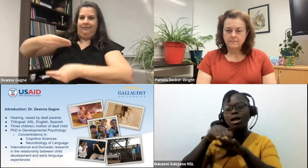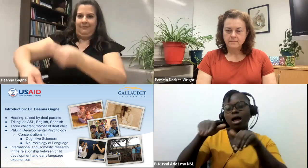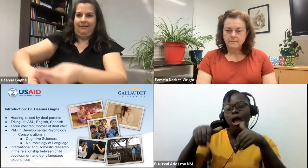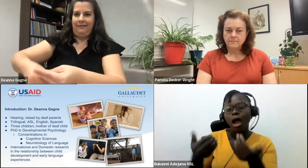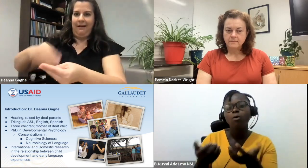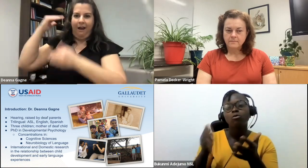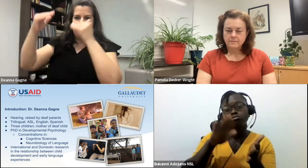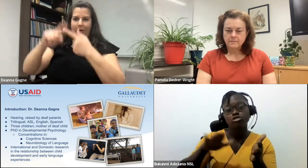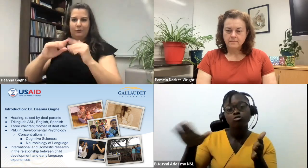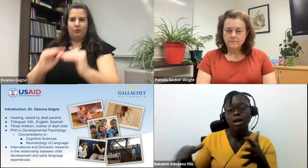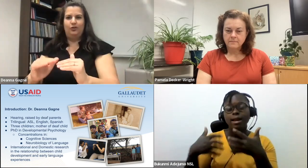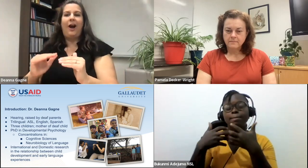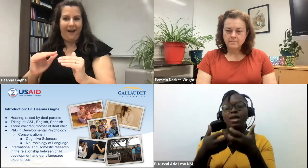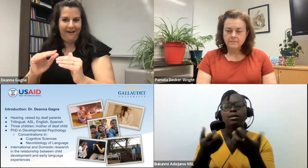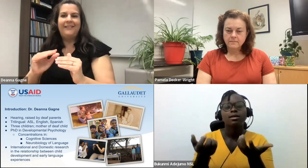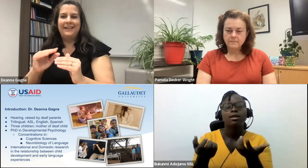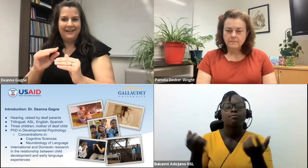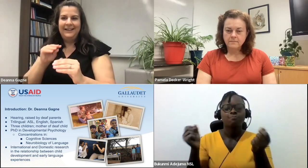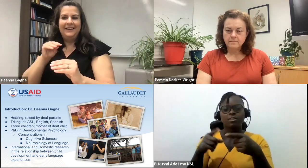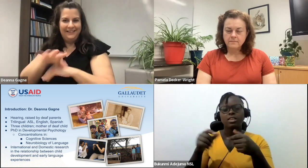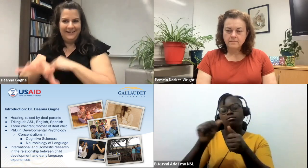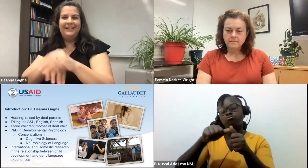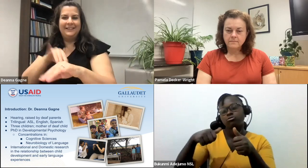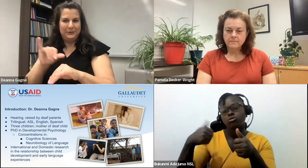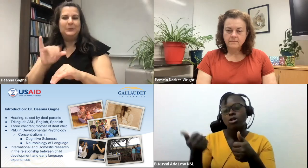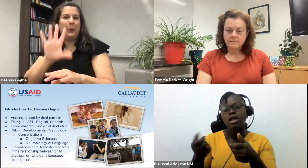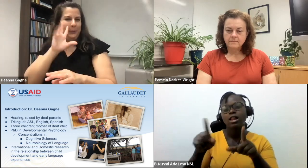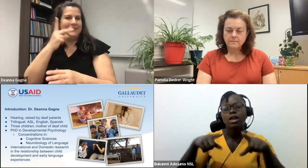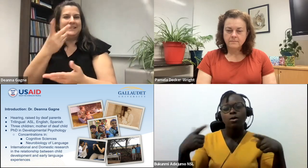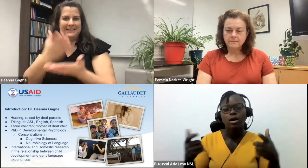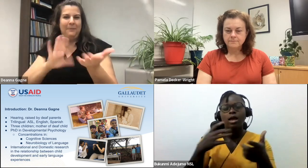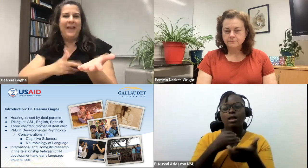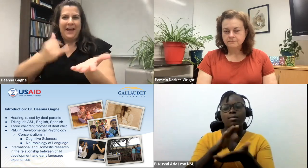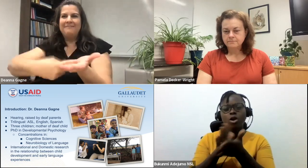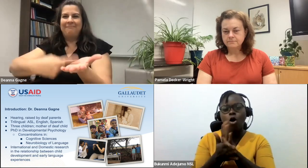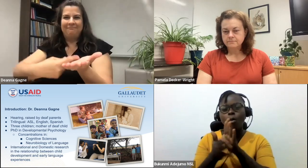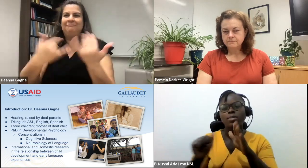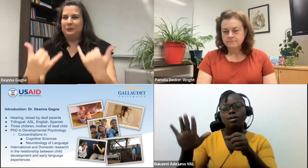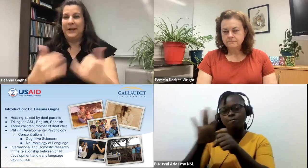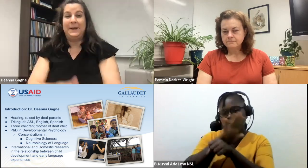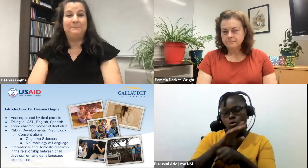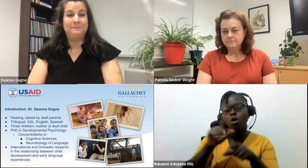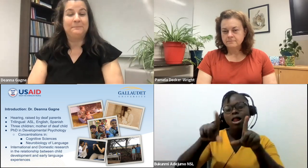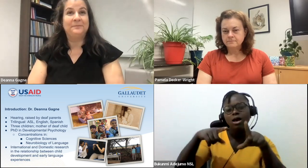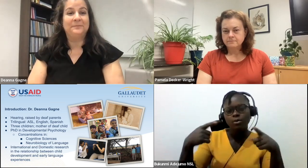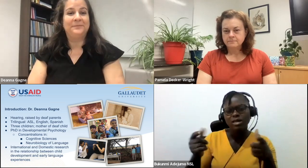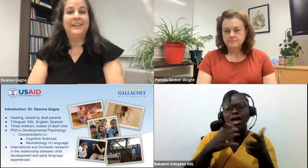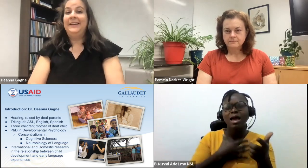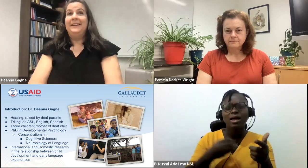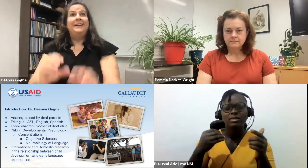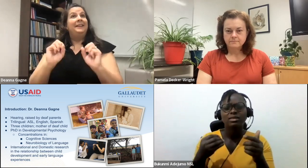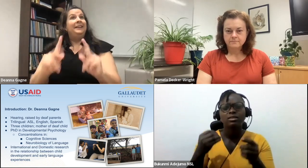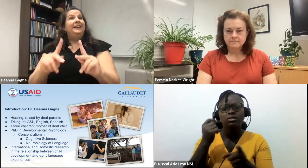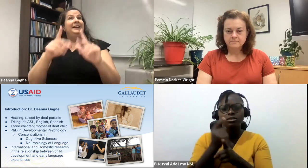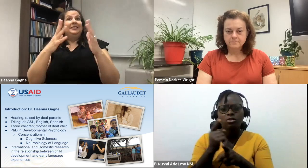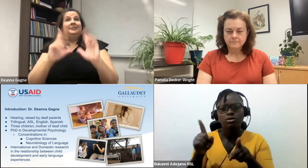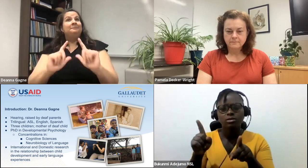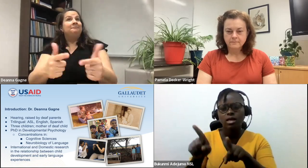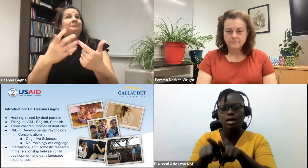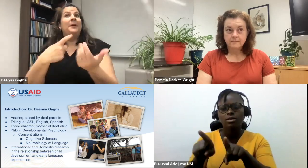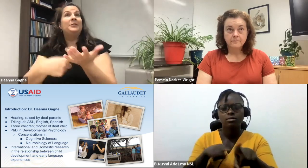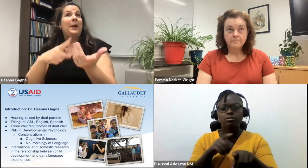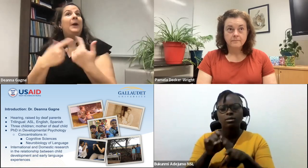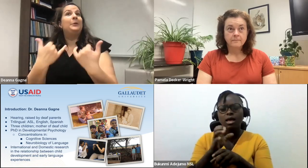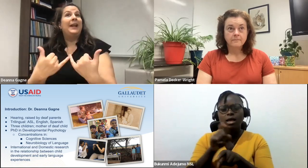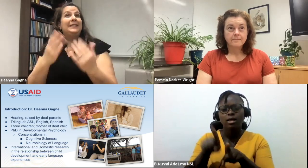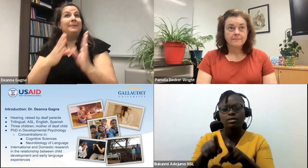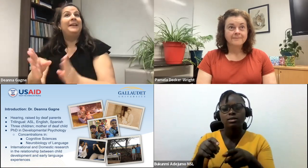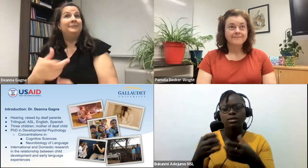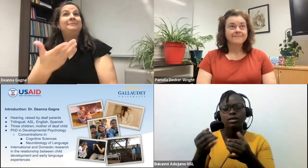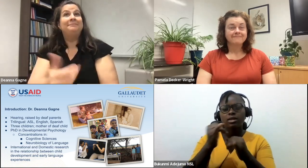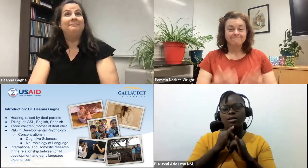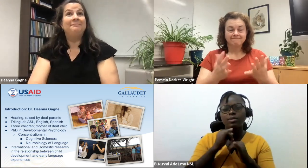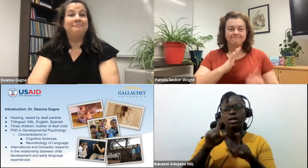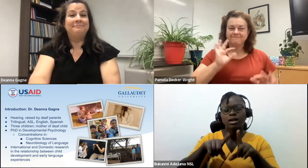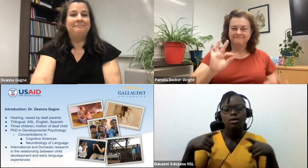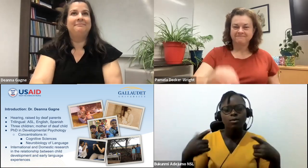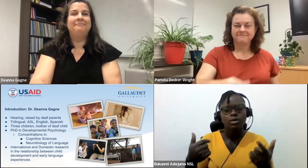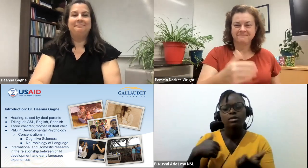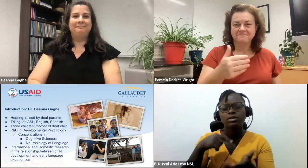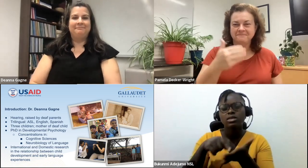just as strong as a heritage language is that's passed on to a job. These are both things that we're going to discuss today both the emergence of language and the heritage of language path so kind of one